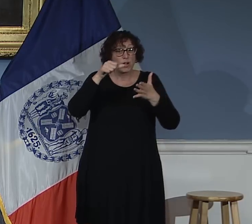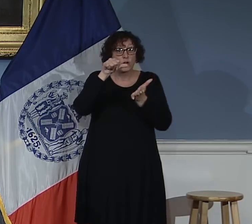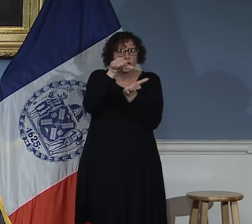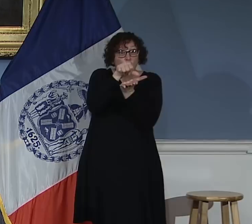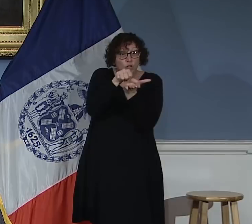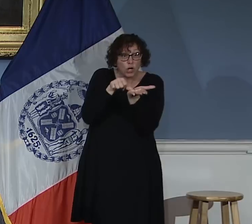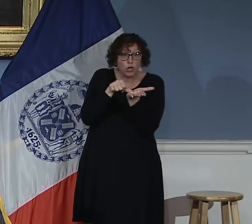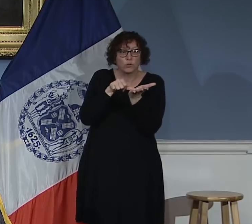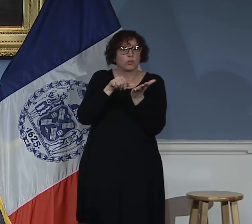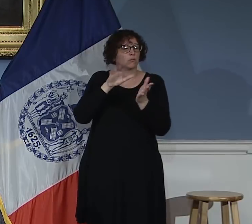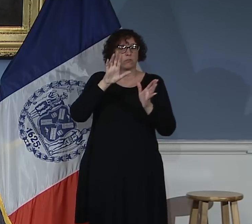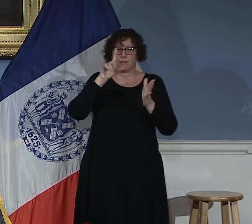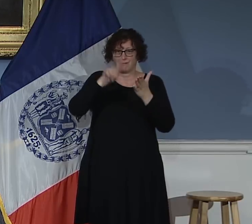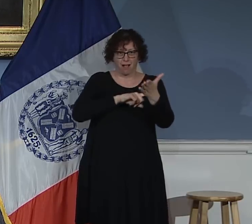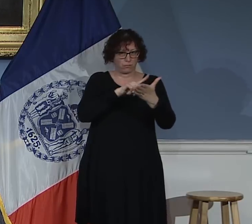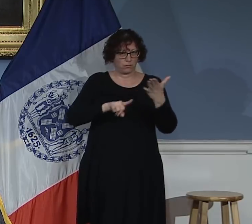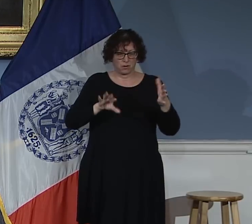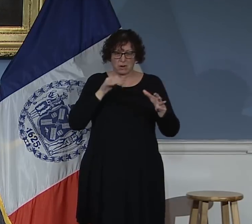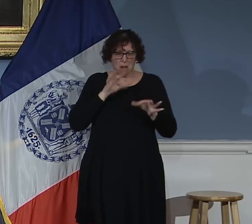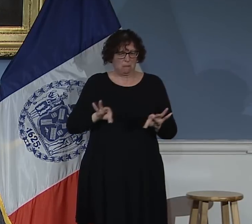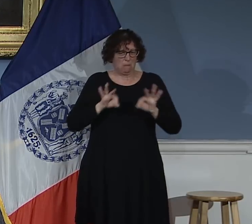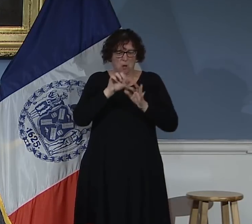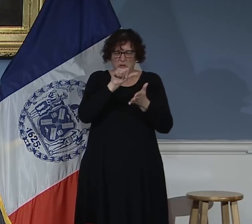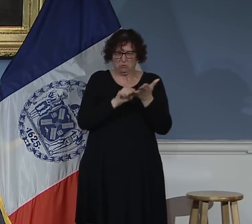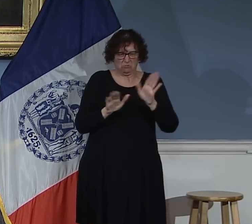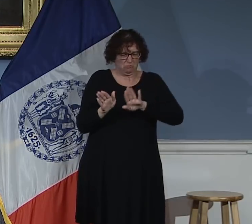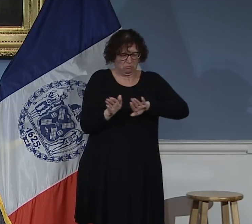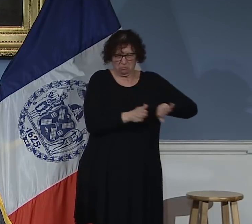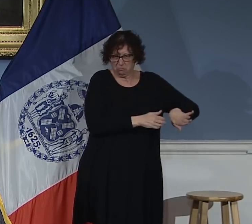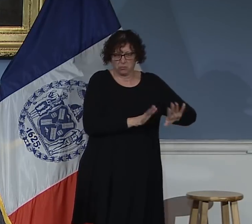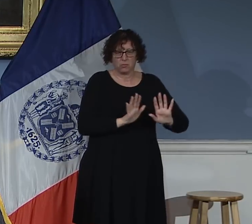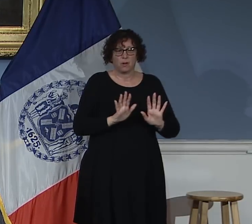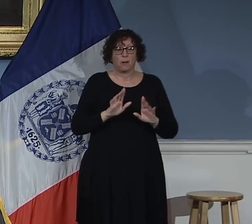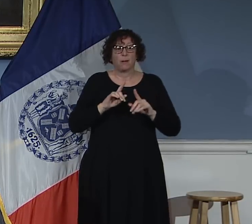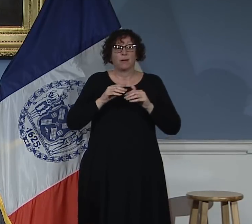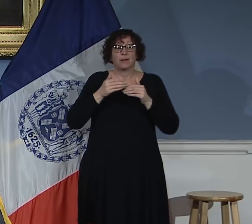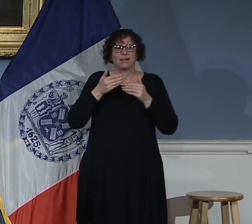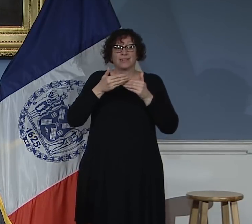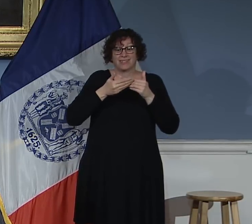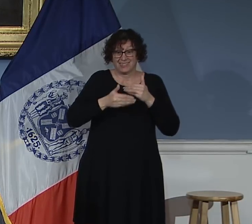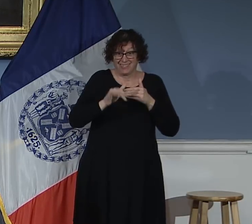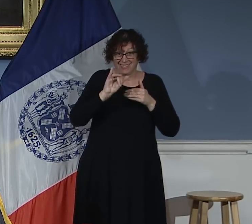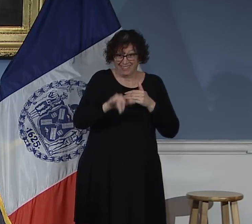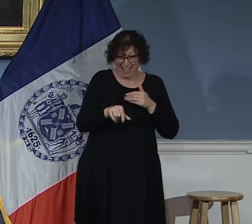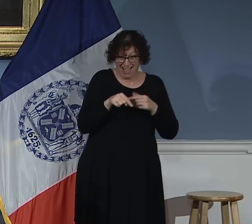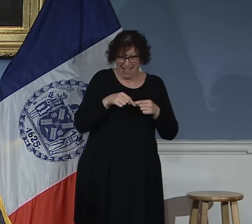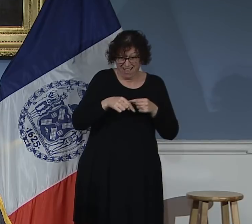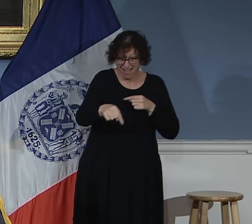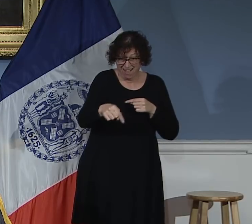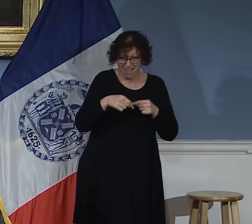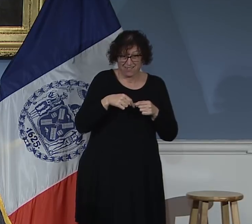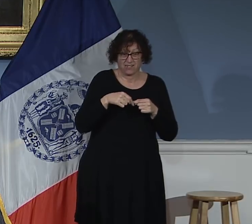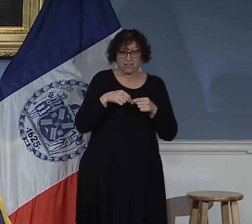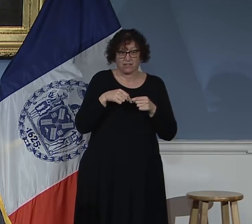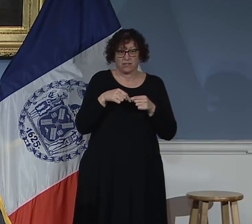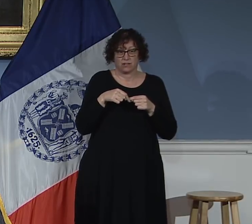SURGERY, AS THAT HAS BEEN FULLY IN EFFECT IN ALMOST EVERY SPHOITAL NOW HAS TURNED OFF ELECTIVE SURGERY, THERE'S